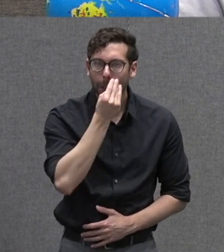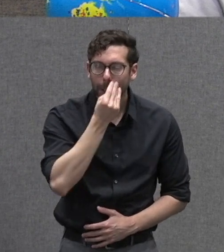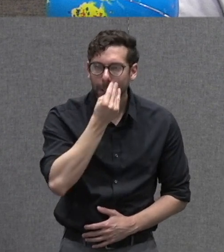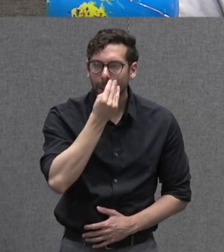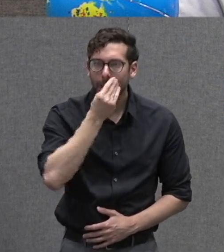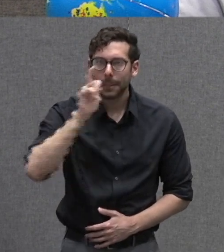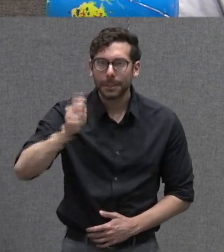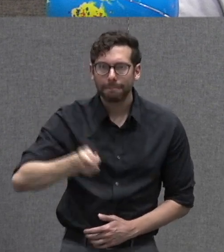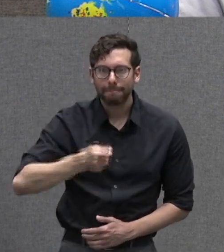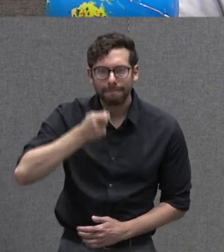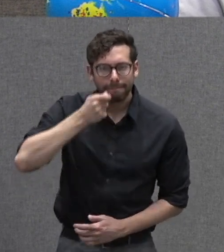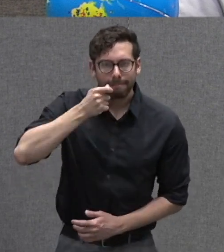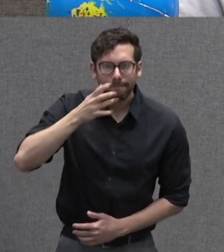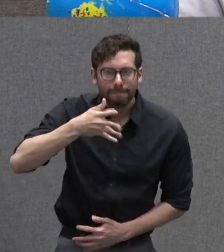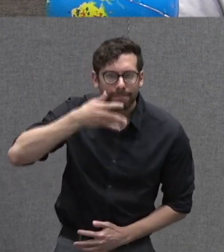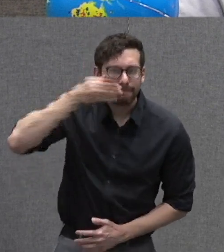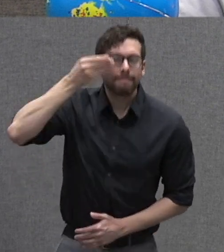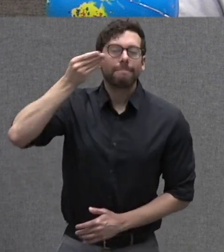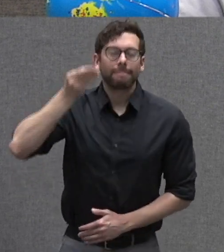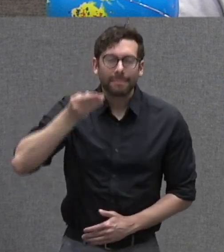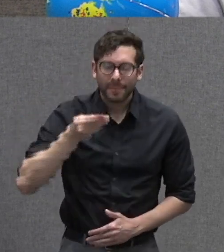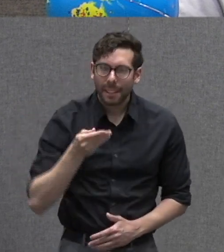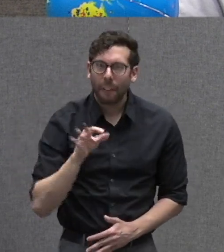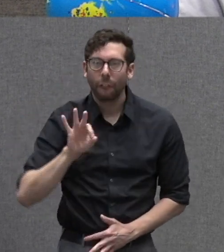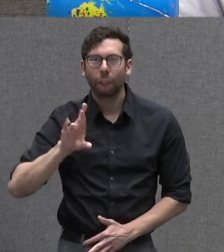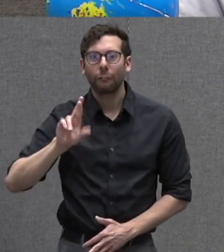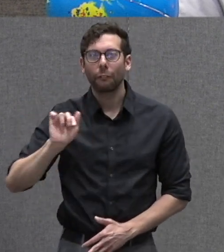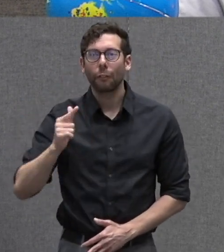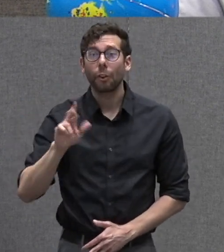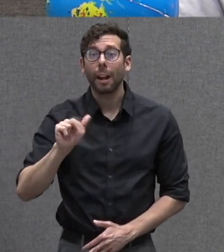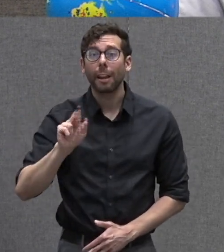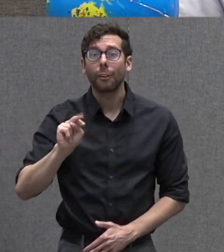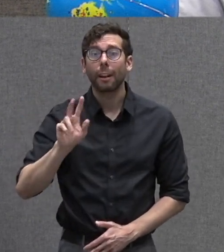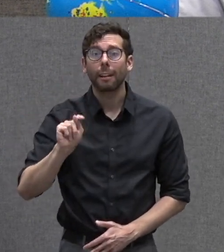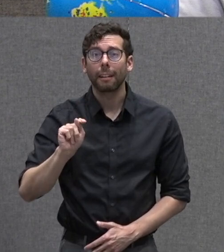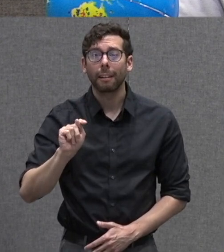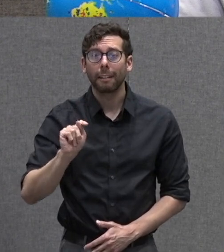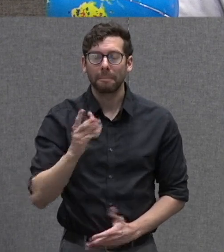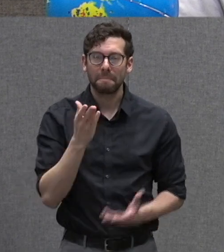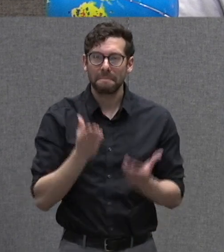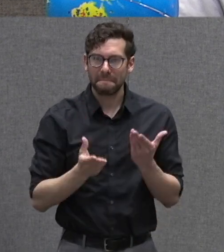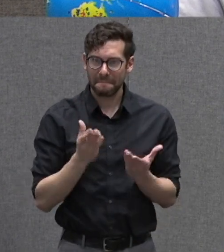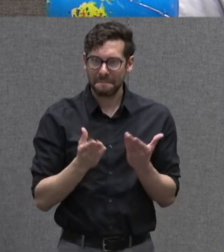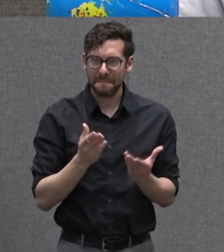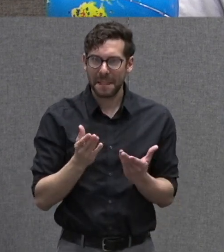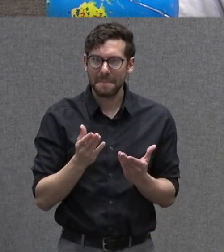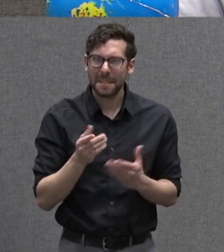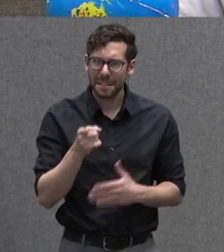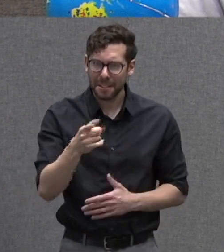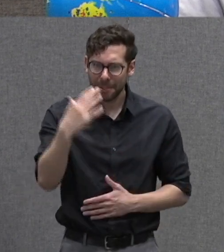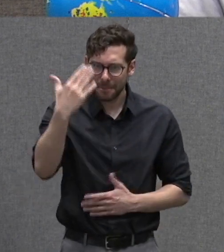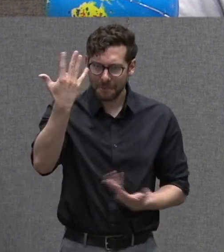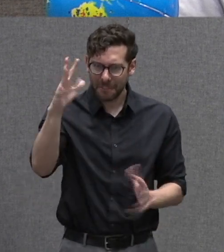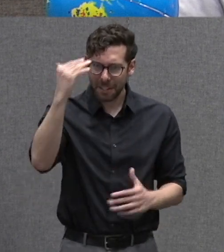Maybe it's something that you've smelled before, a familiar smell in the garden that can be fragrant.